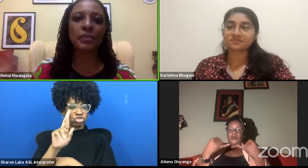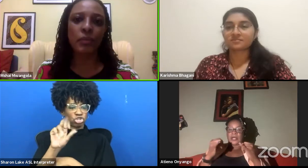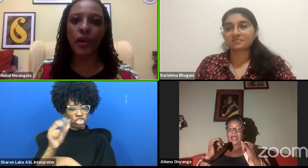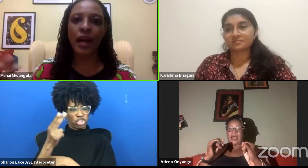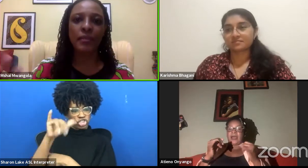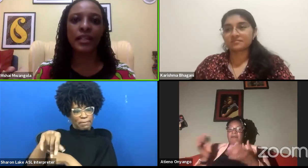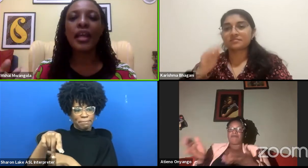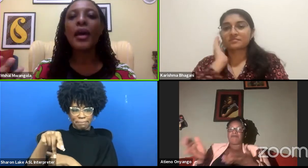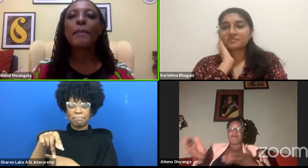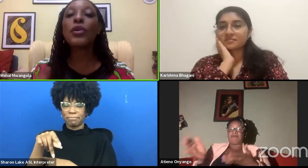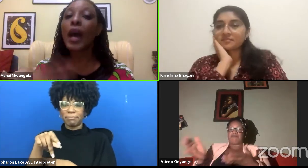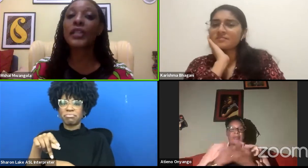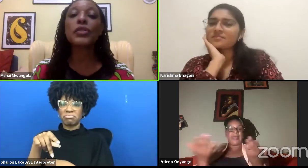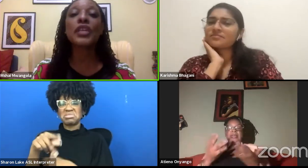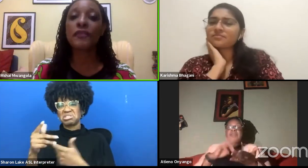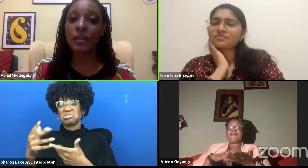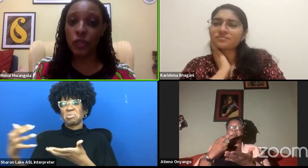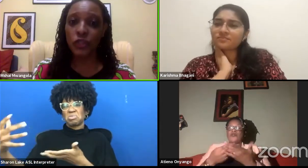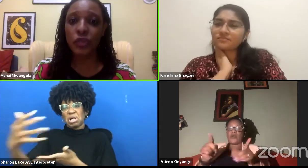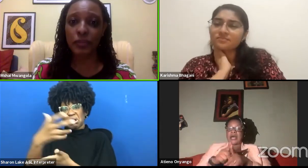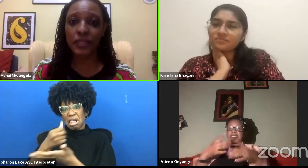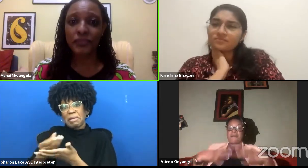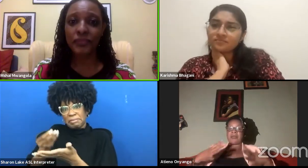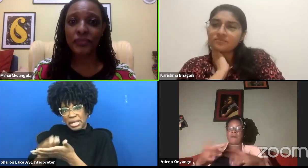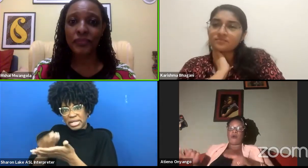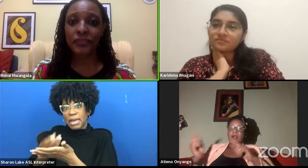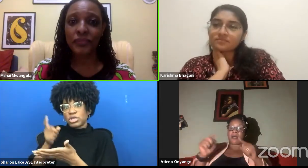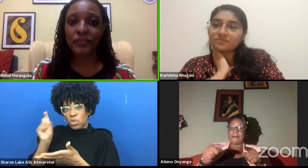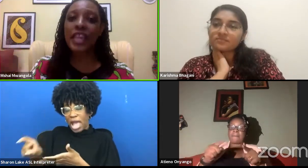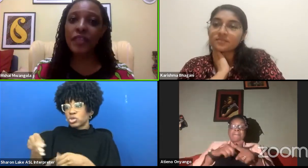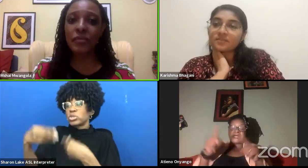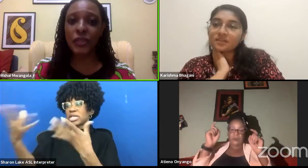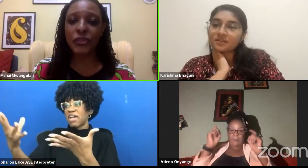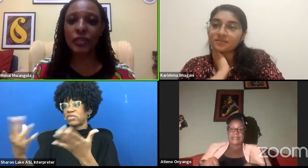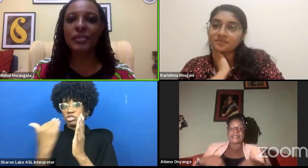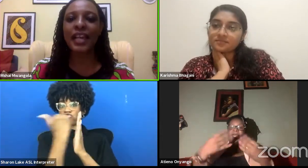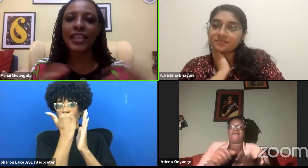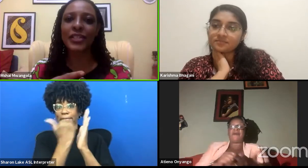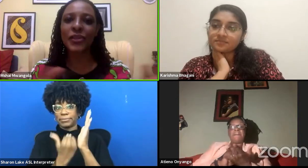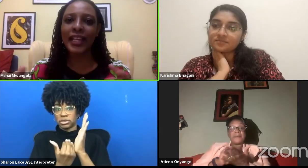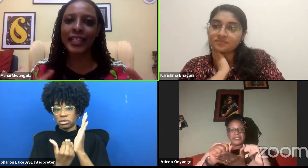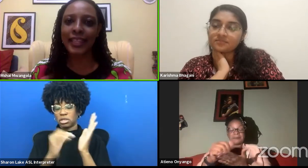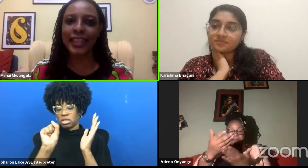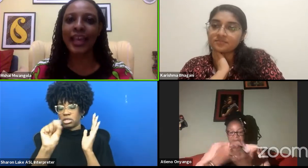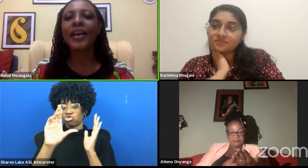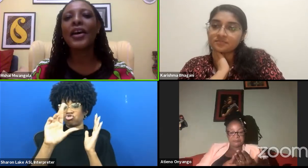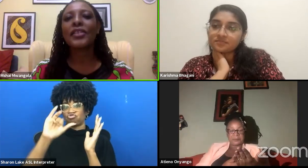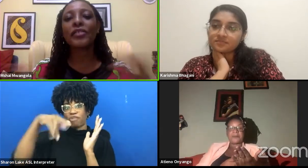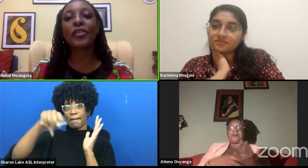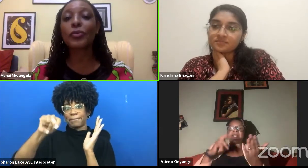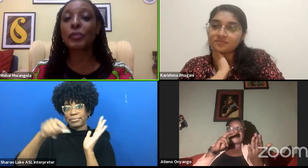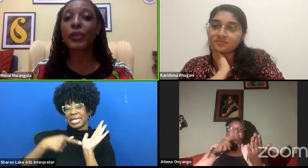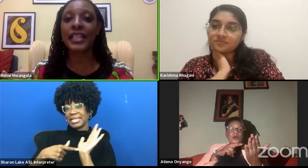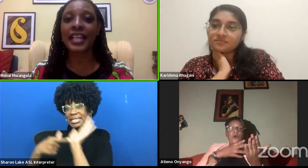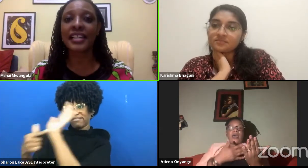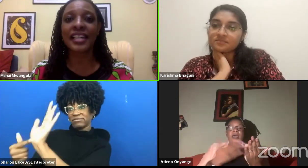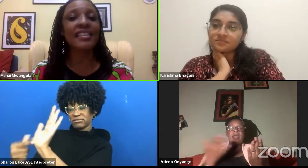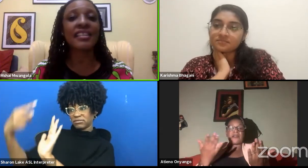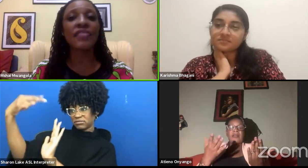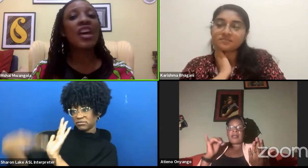as people come in, but you had to give them your script. And if you gave them your script and they saw anything there that they thought was politically sensitive,